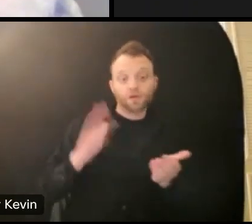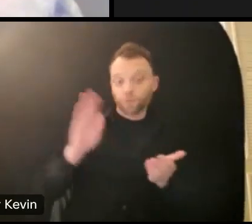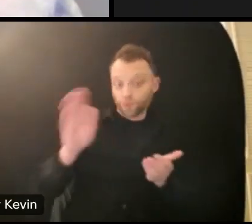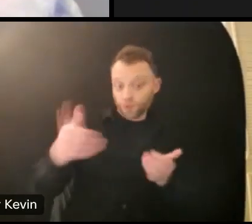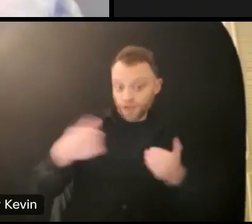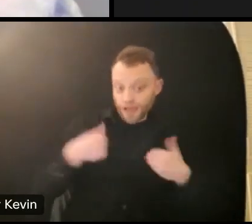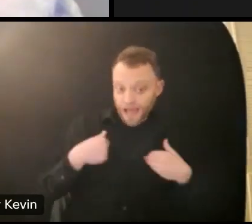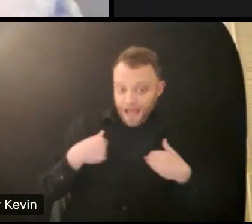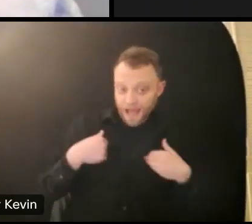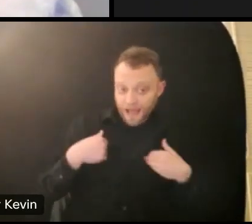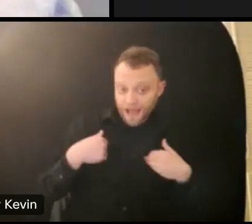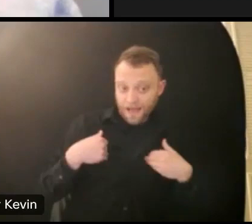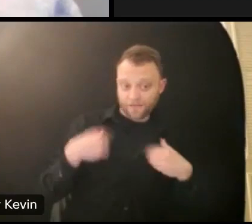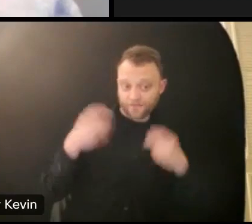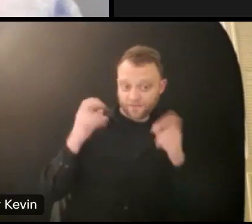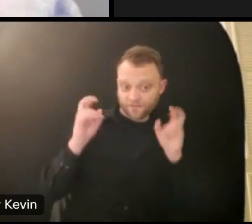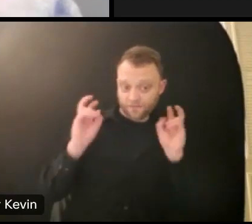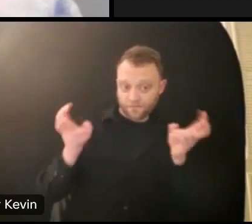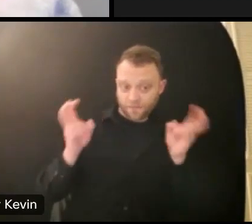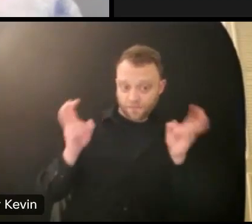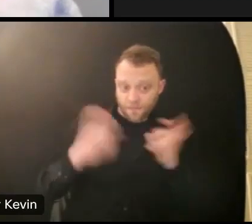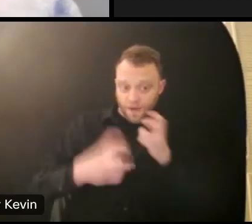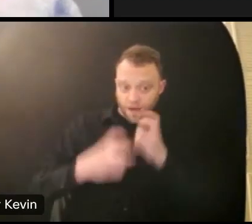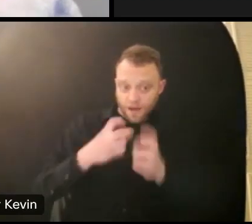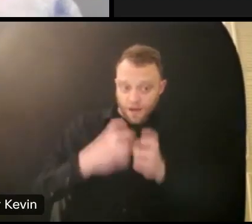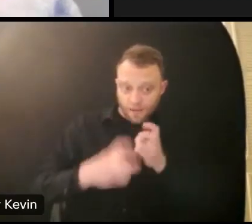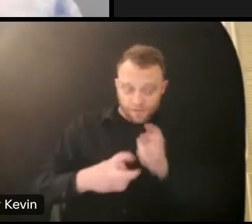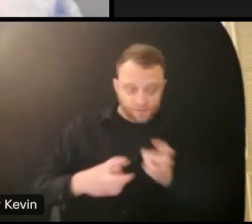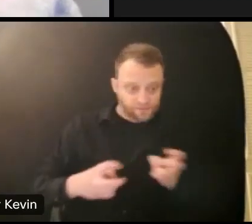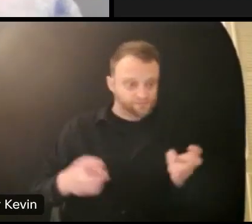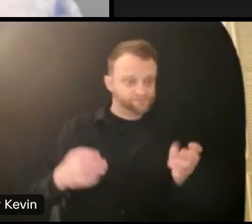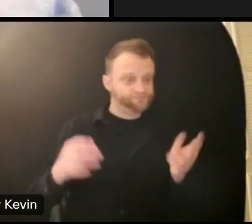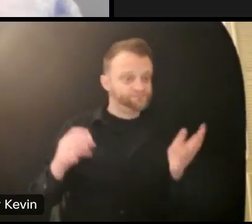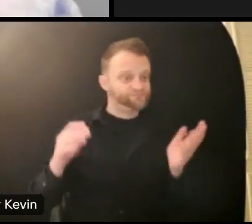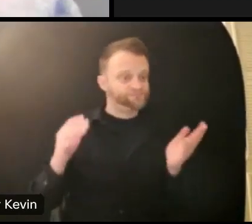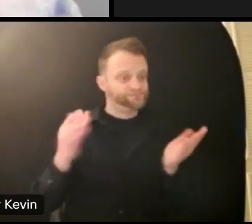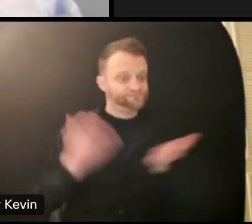guarantee you someone in another ANC somewhere else in the city probably has dealt with it.